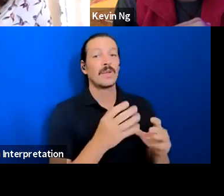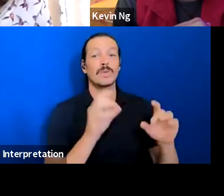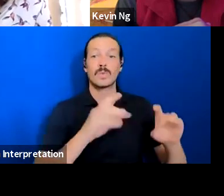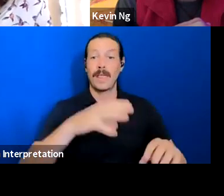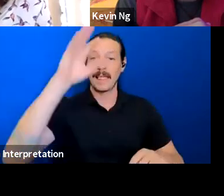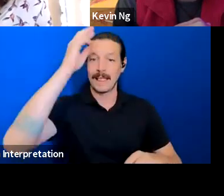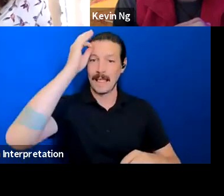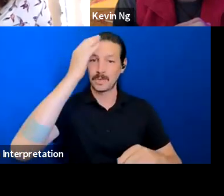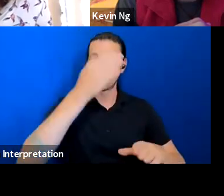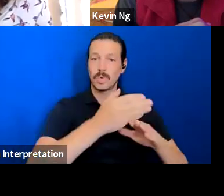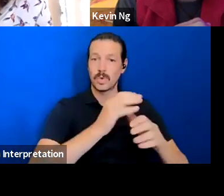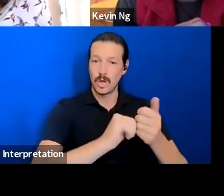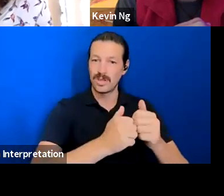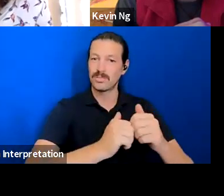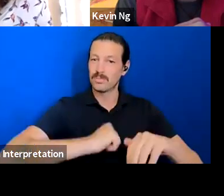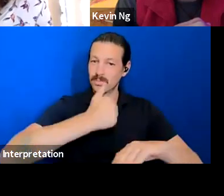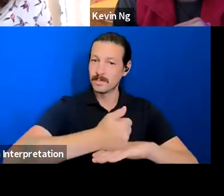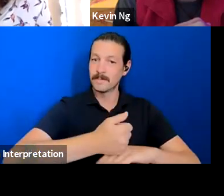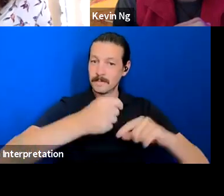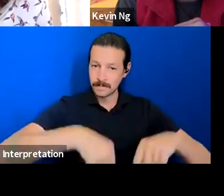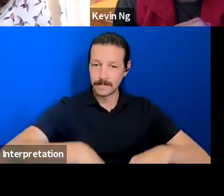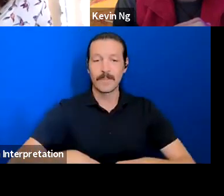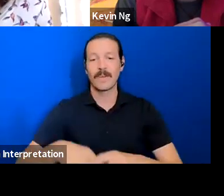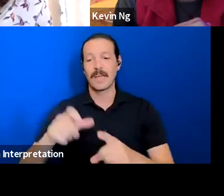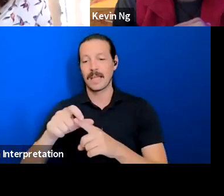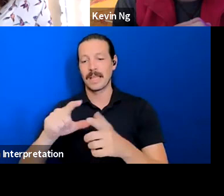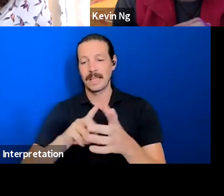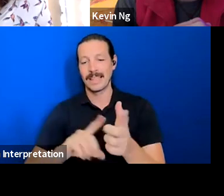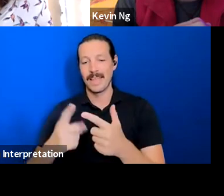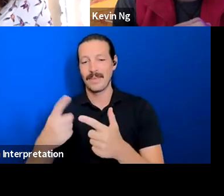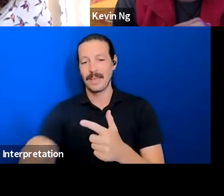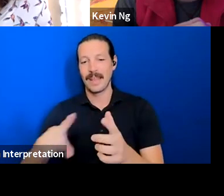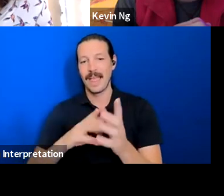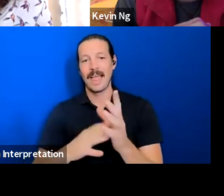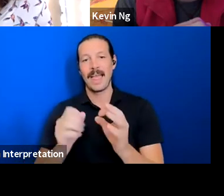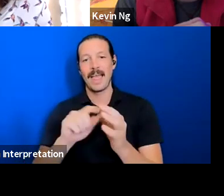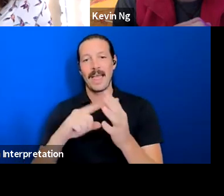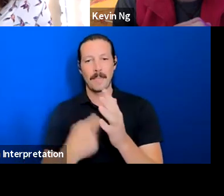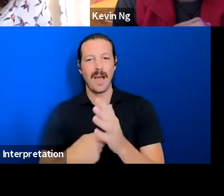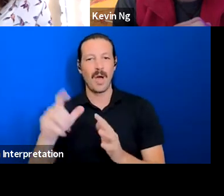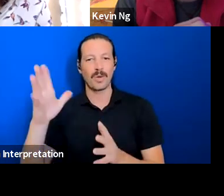and to Dave and amber, our Auslan interpreters who've been working hard. And